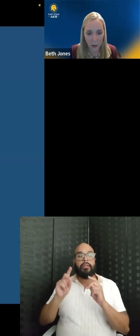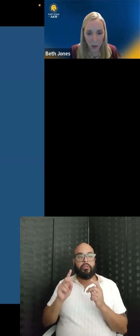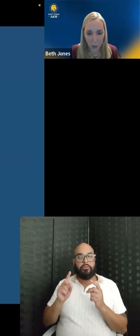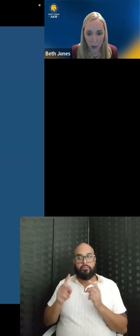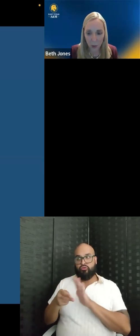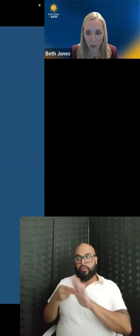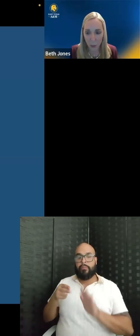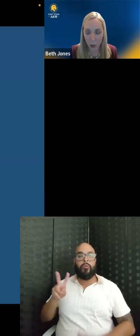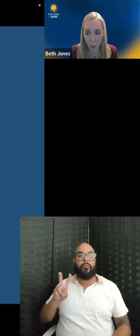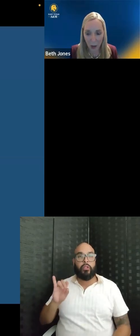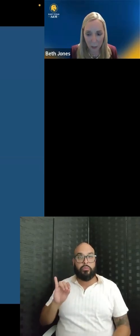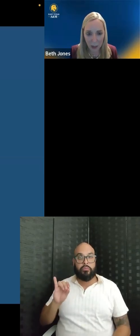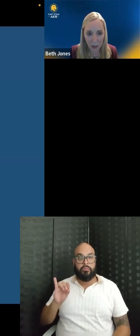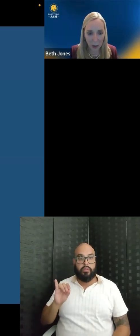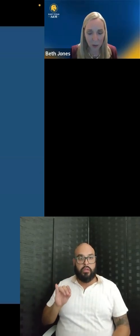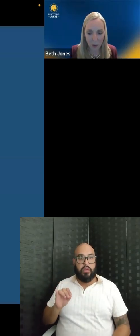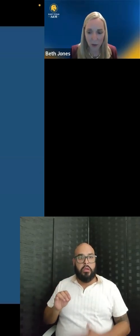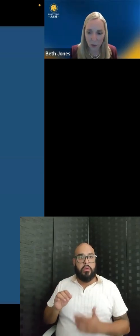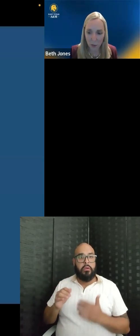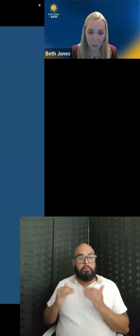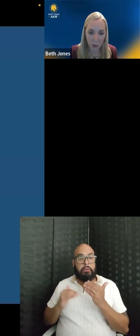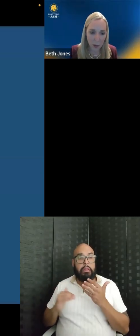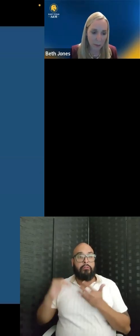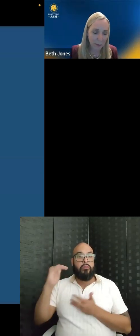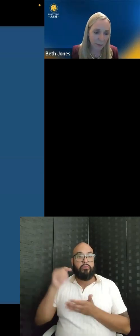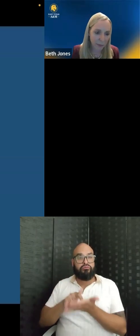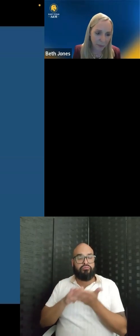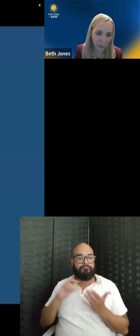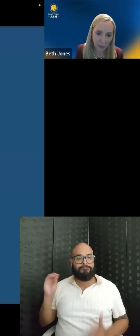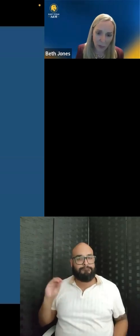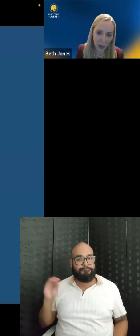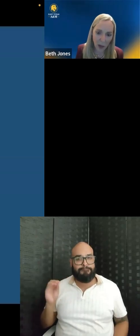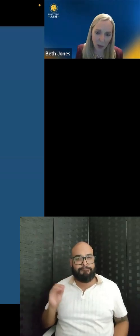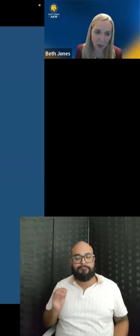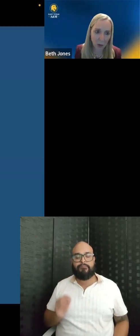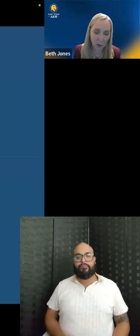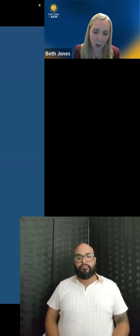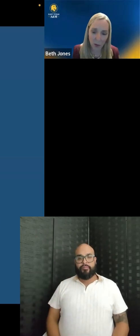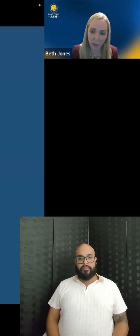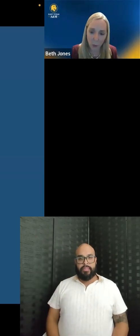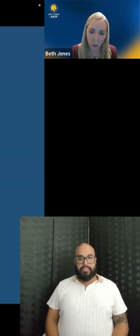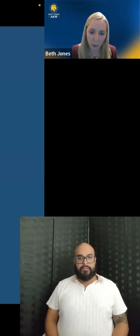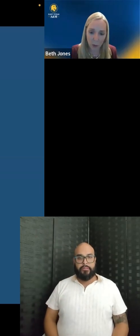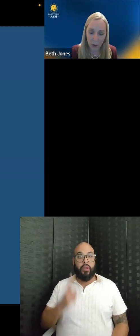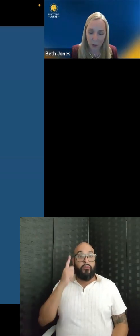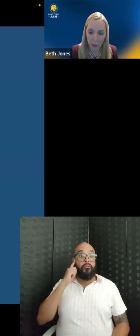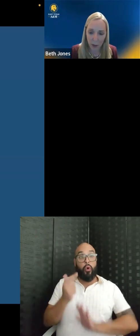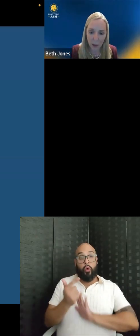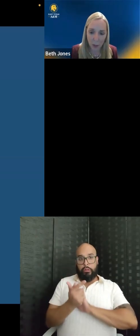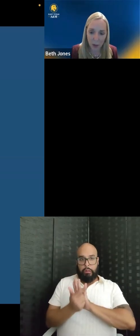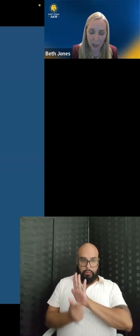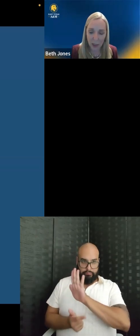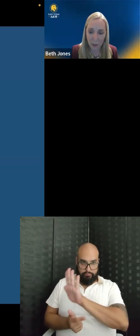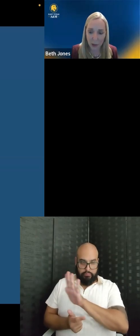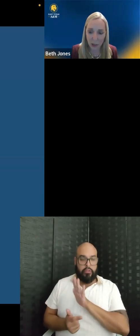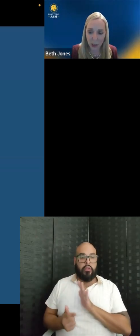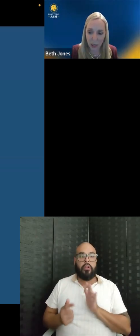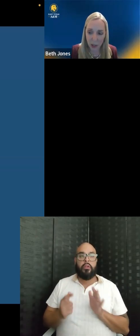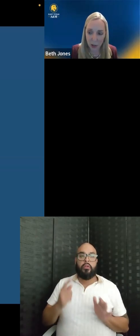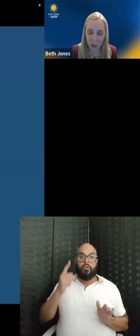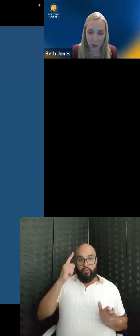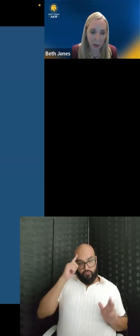There is no acuity requirement under the law for eligibility and special education.